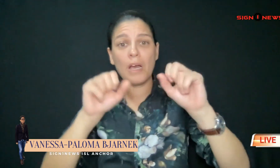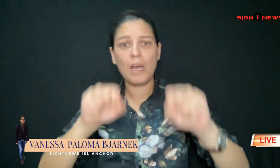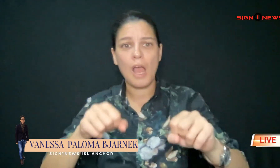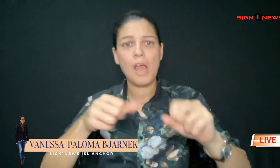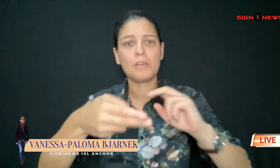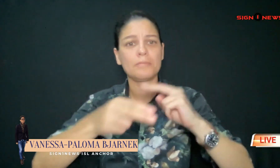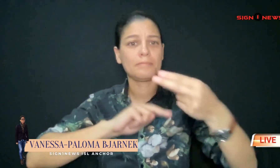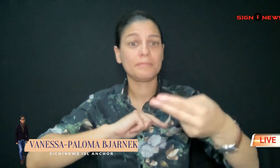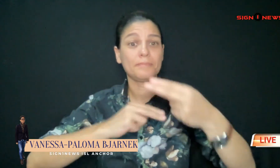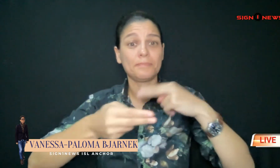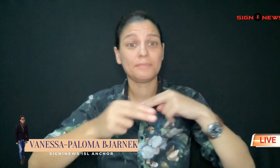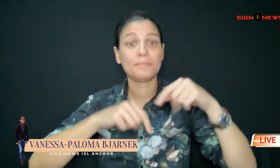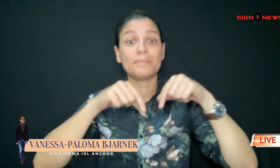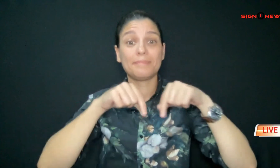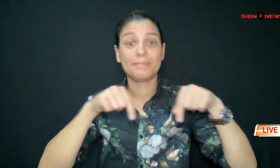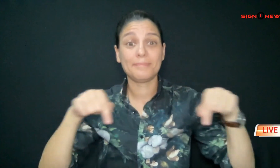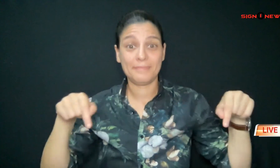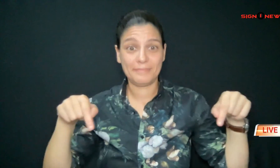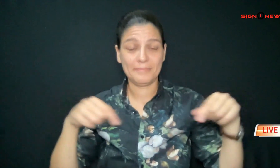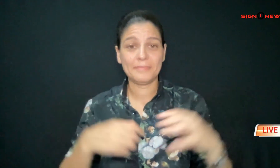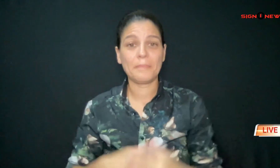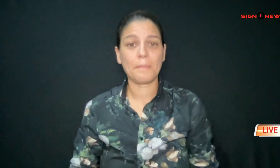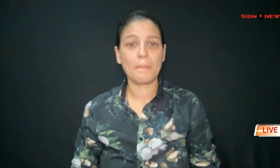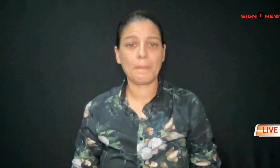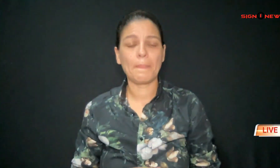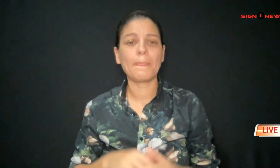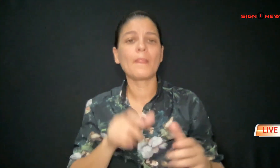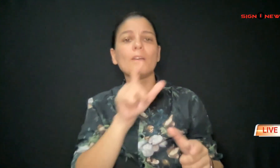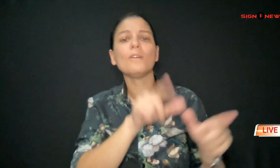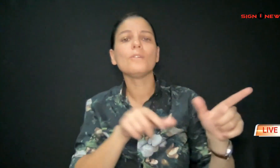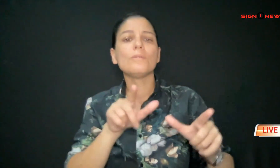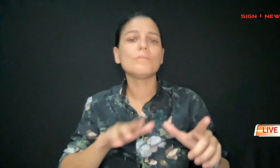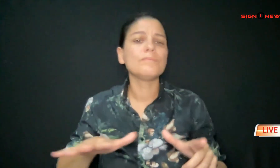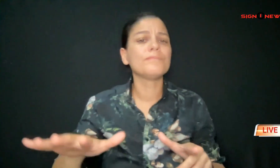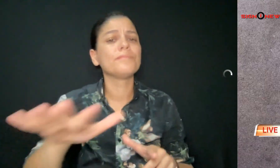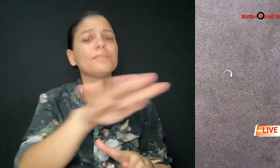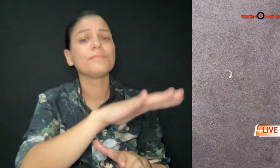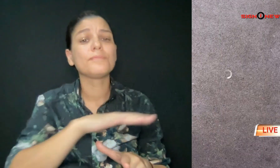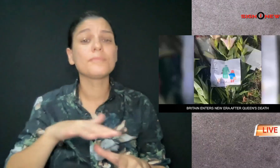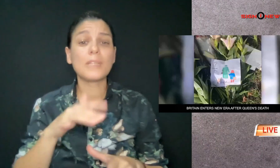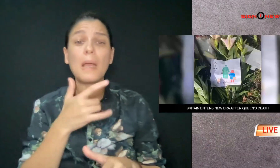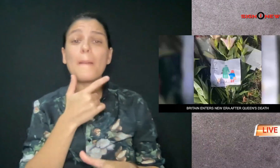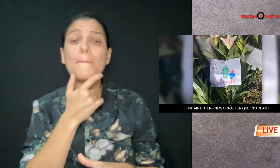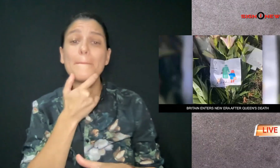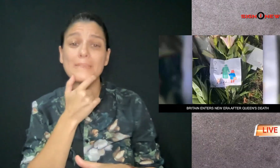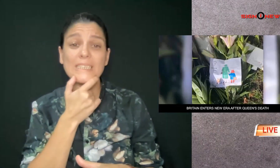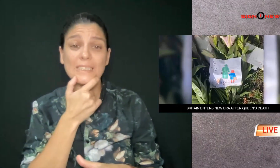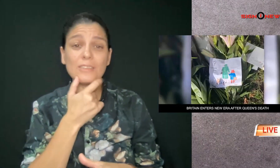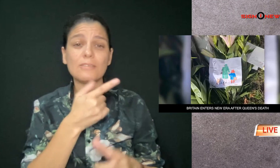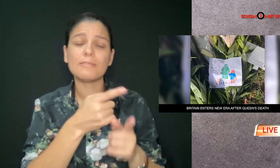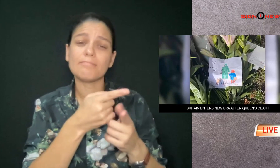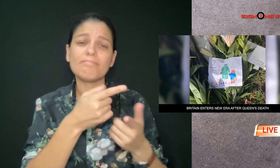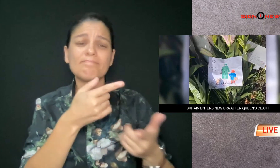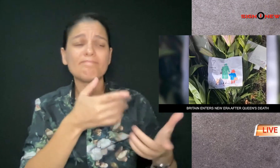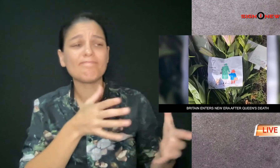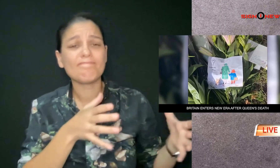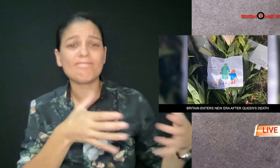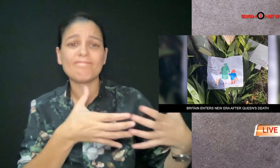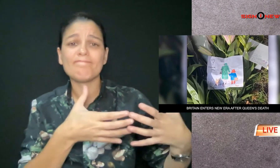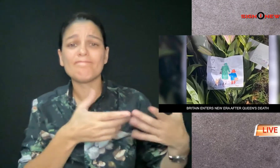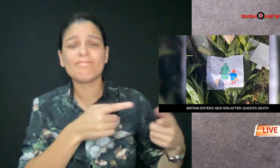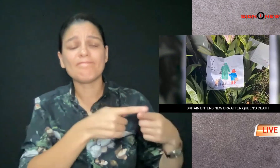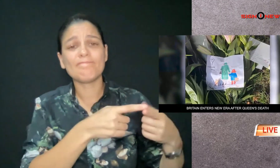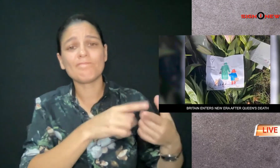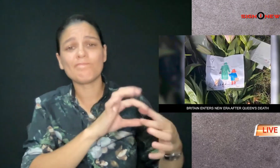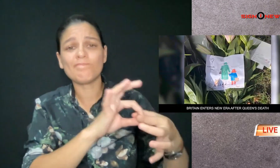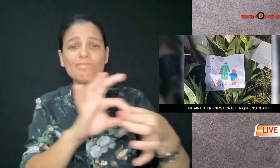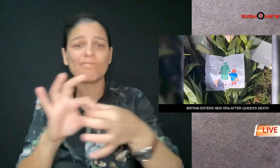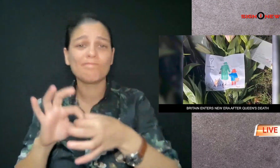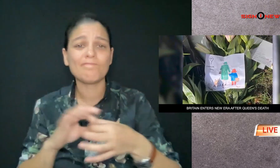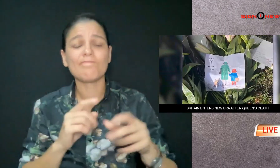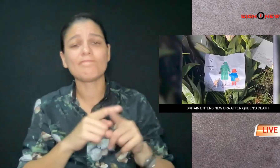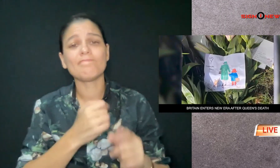comment about this update we may added at the bottom of the screen